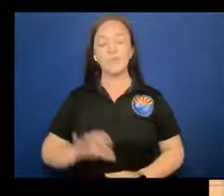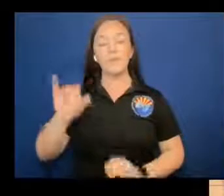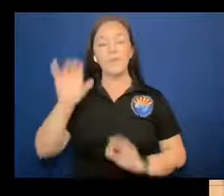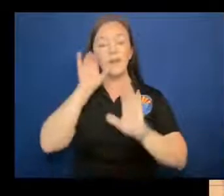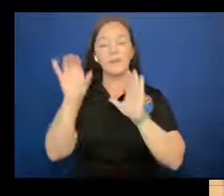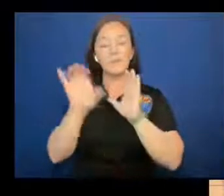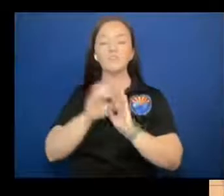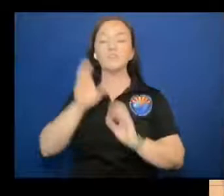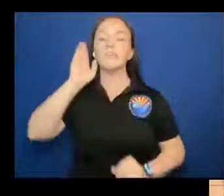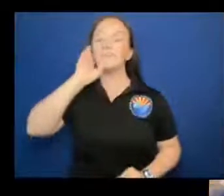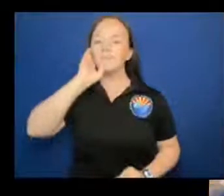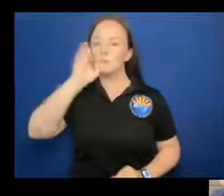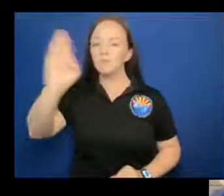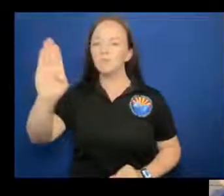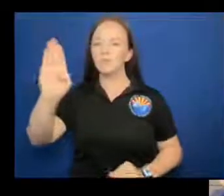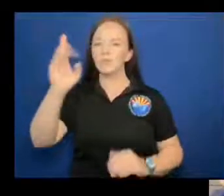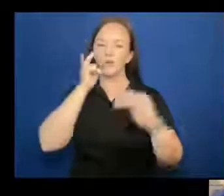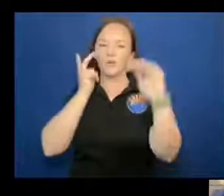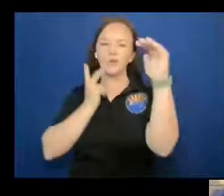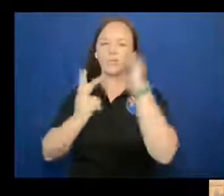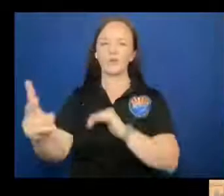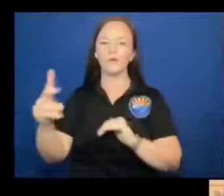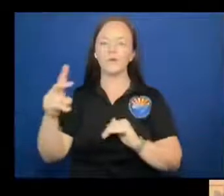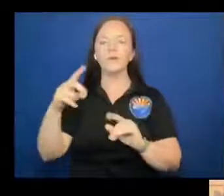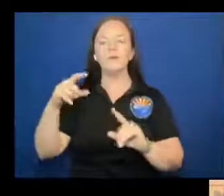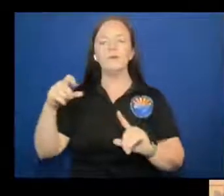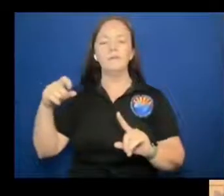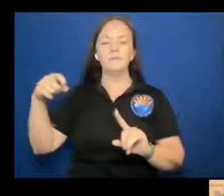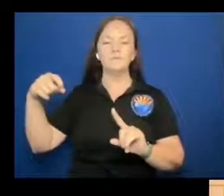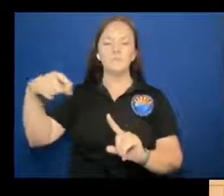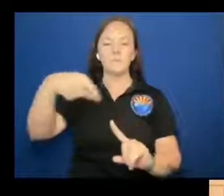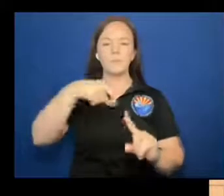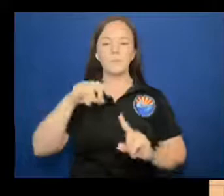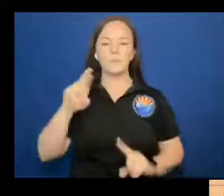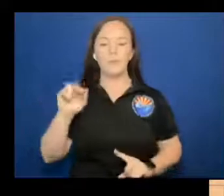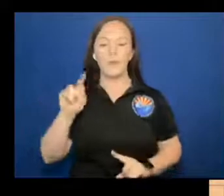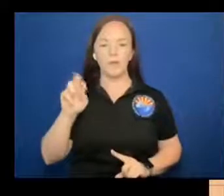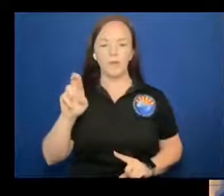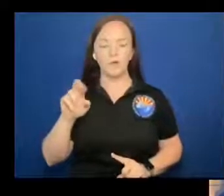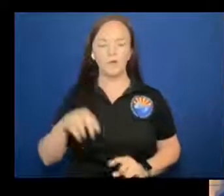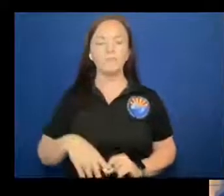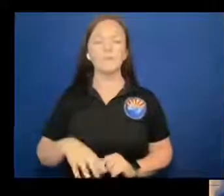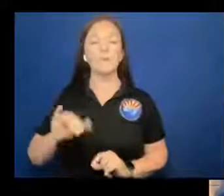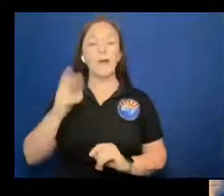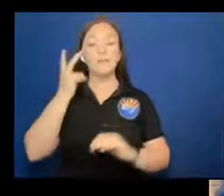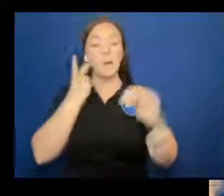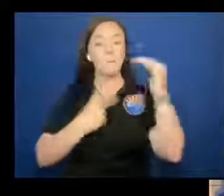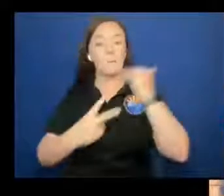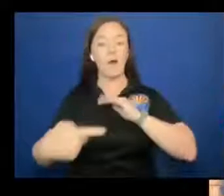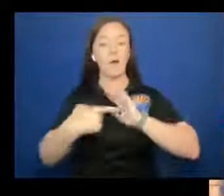THEM CLOSER TO THE LOW BOYS ON BLACKTOP SO WE CAN GET THEM OUT OF THERE IN THE EVENT THE RAIN EVENT KEEPS